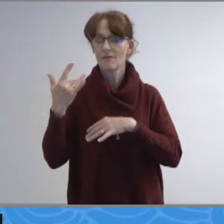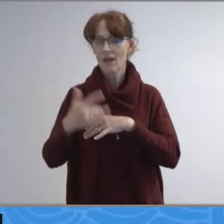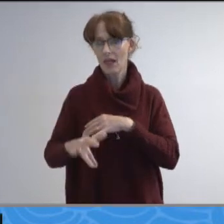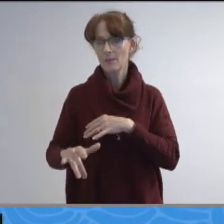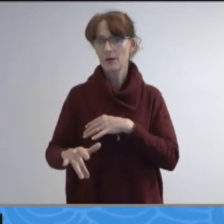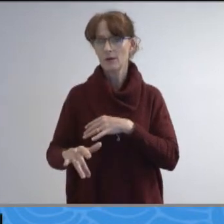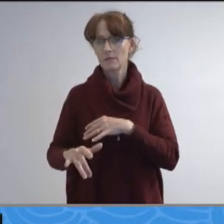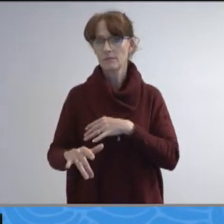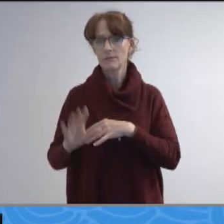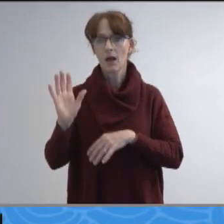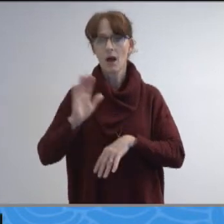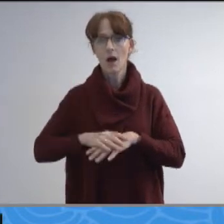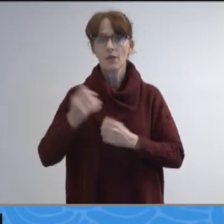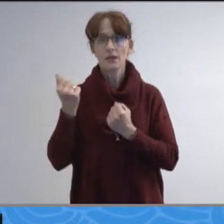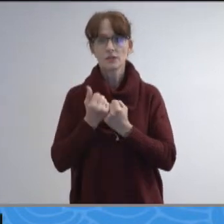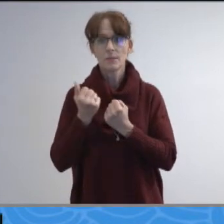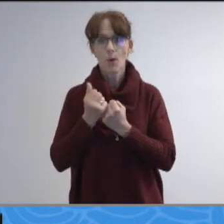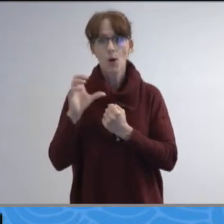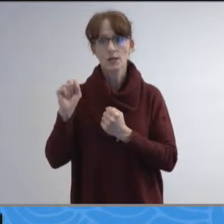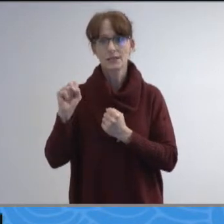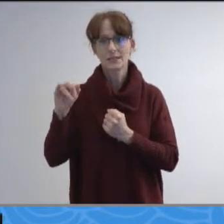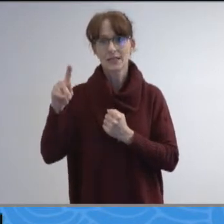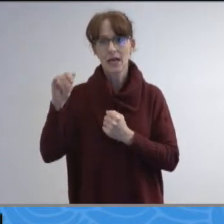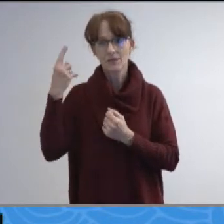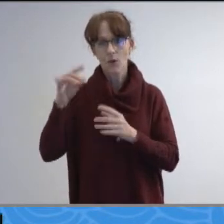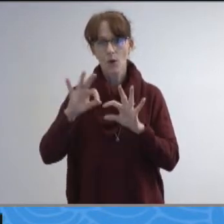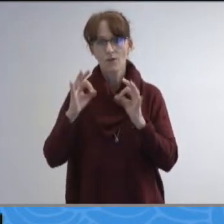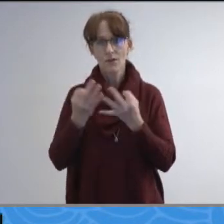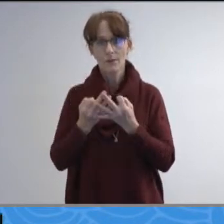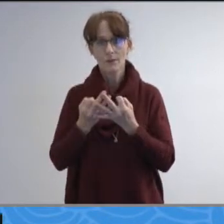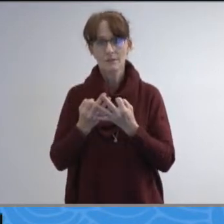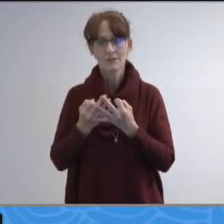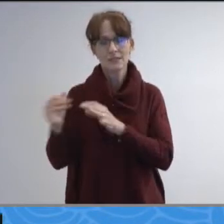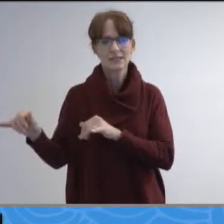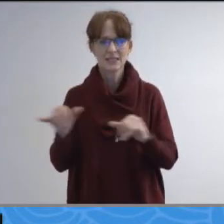on our support sites for families like the Family Center.